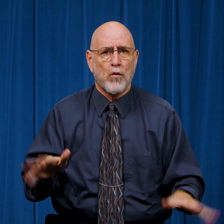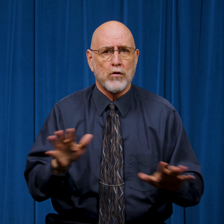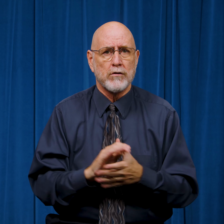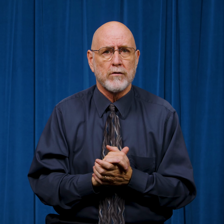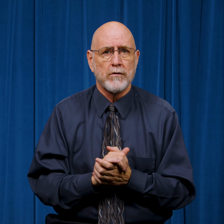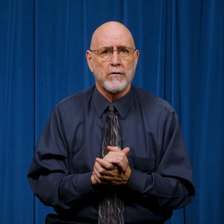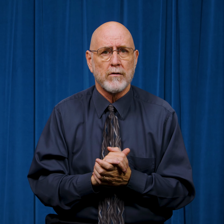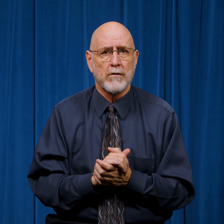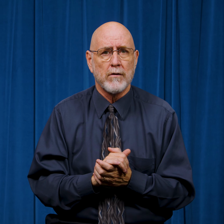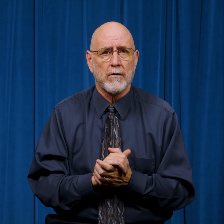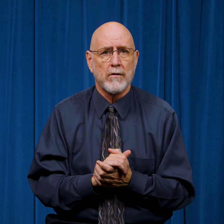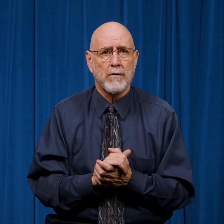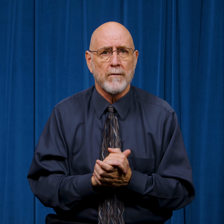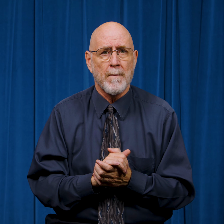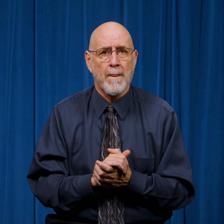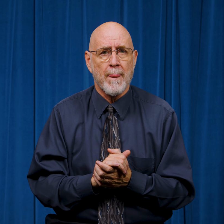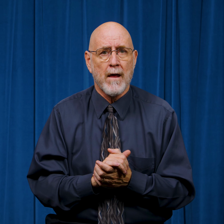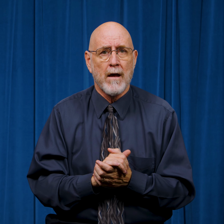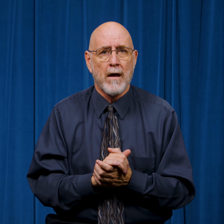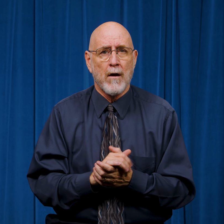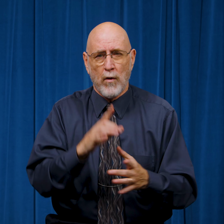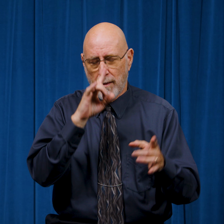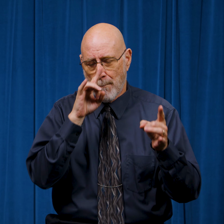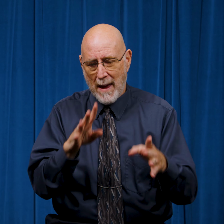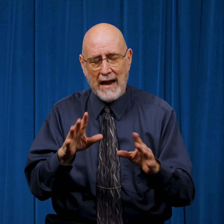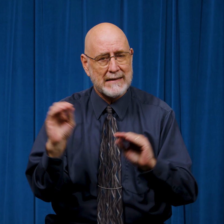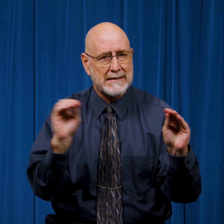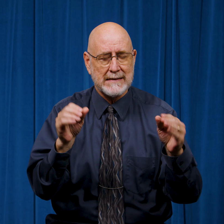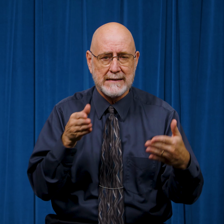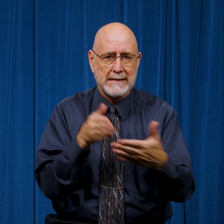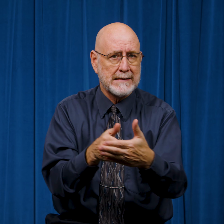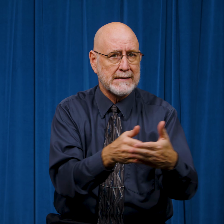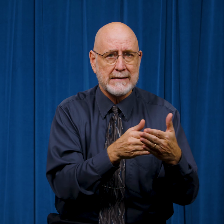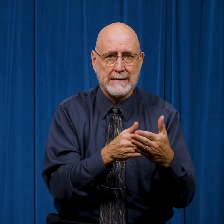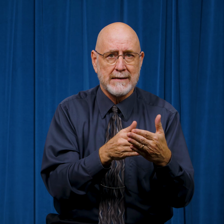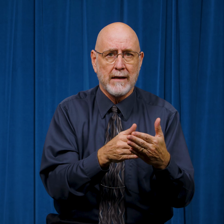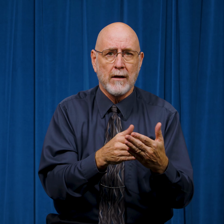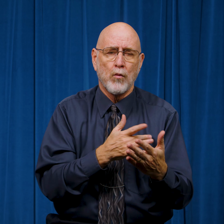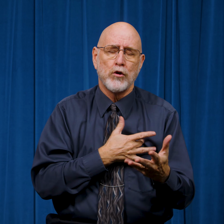"With malice toward none; with charity for all;